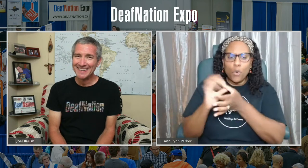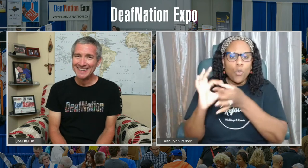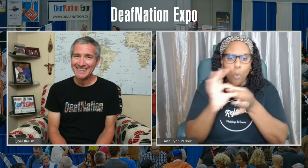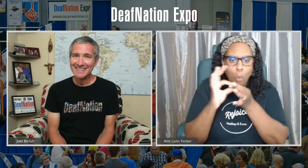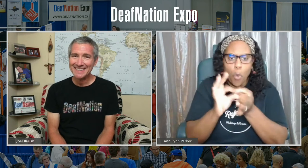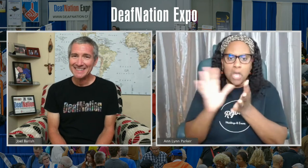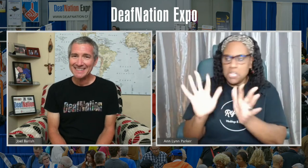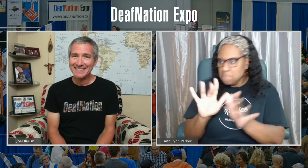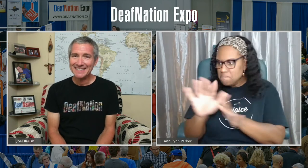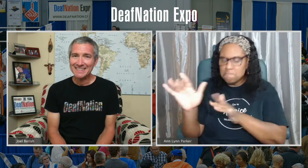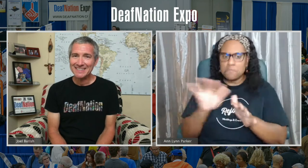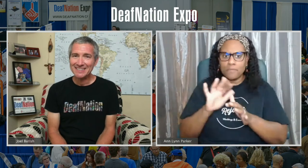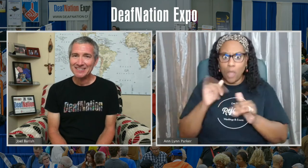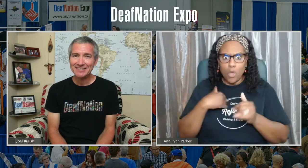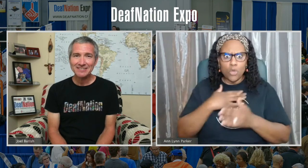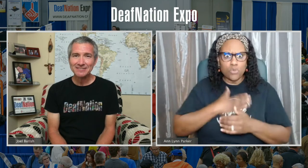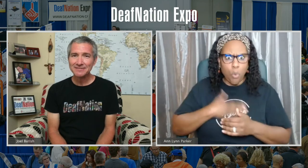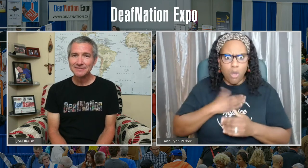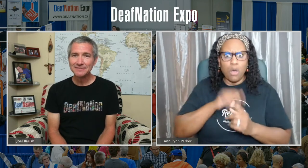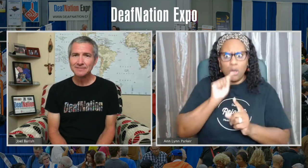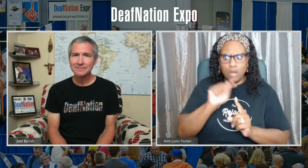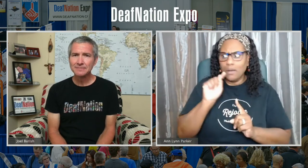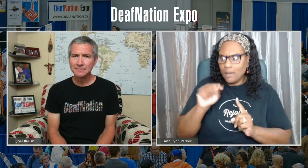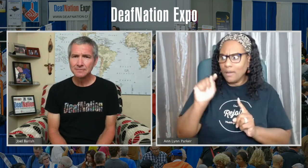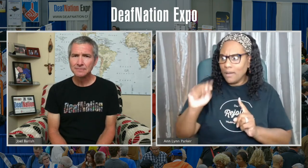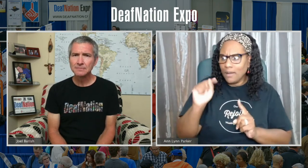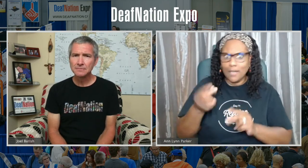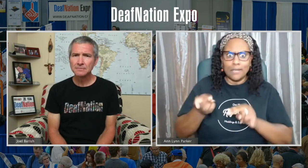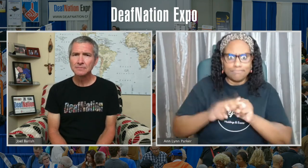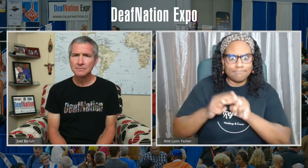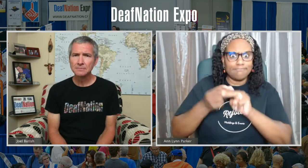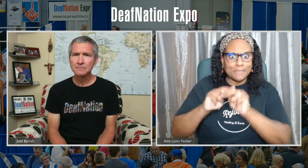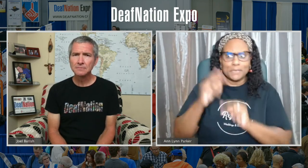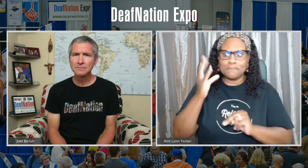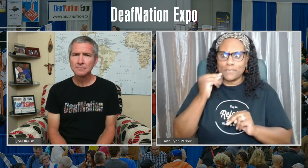So, I help coordinate things like that, and I enjoy these experiences.